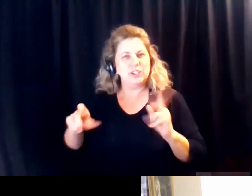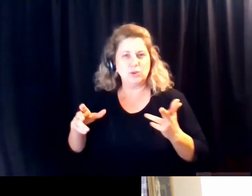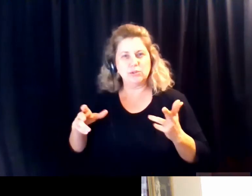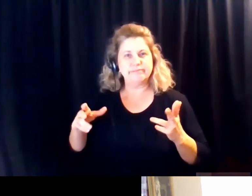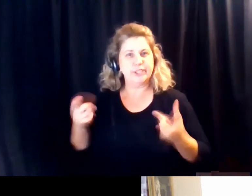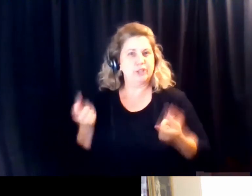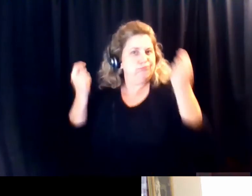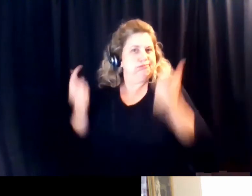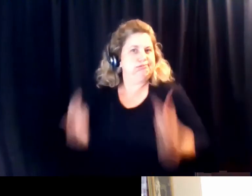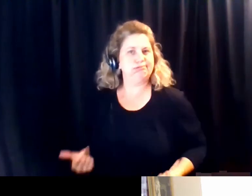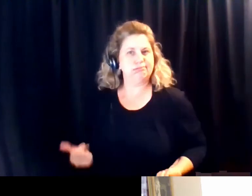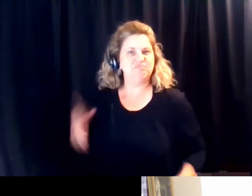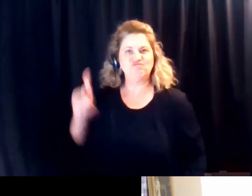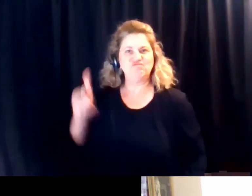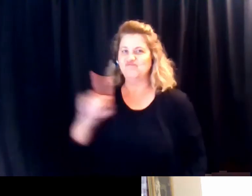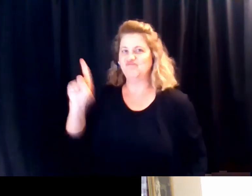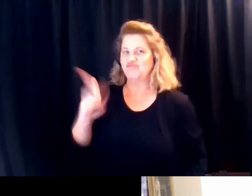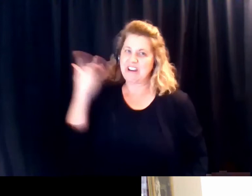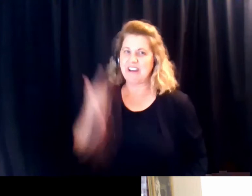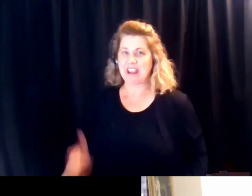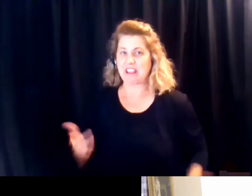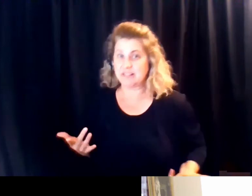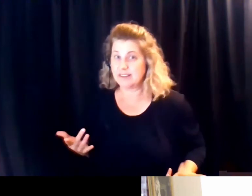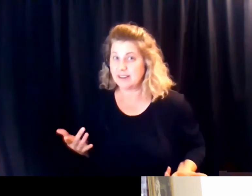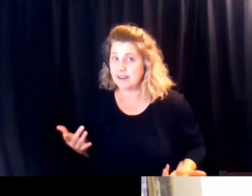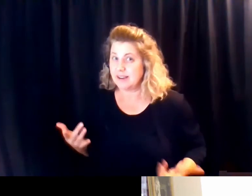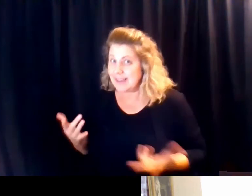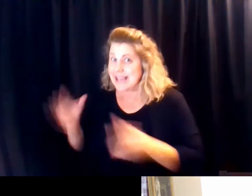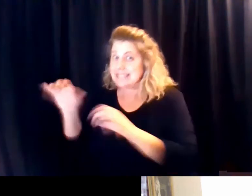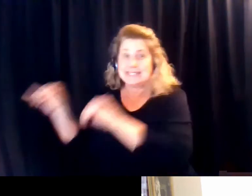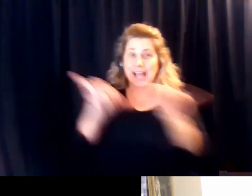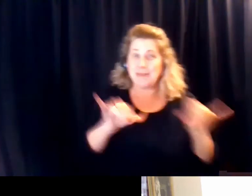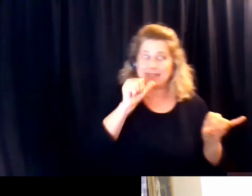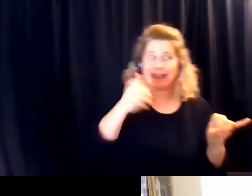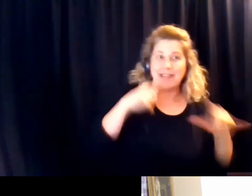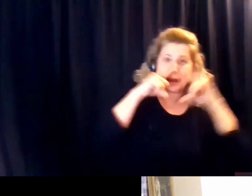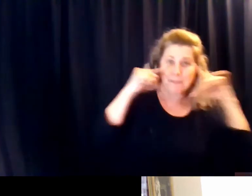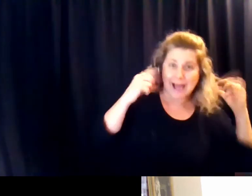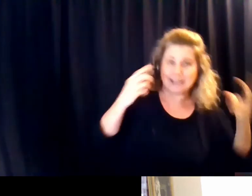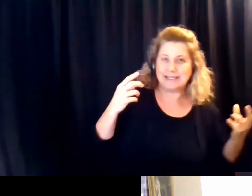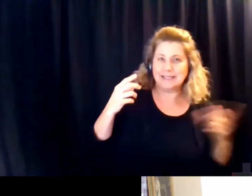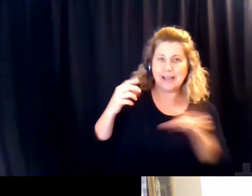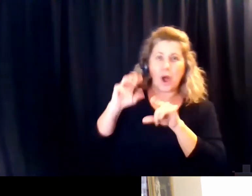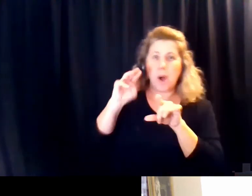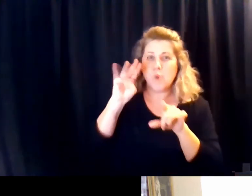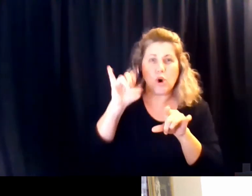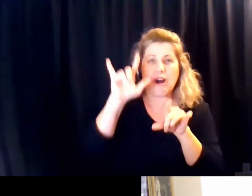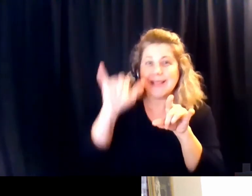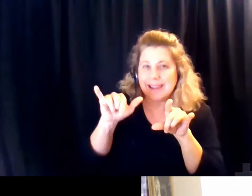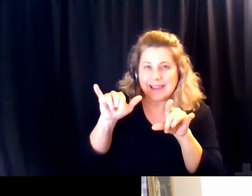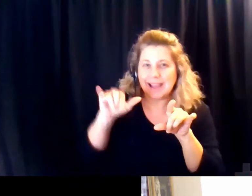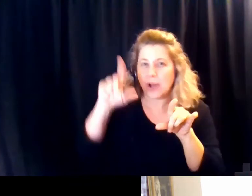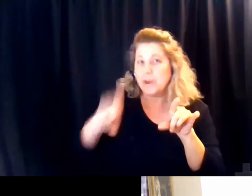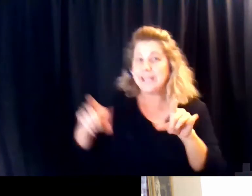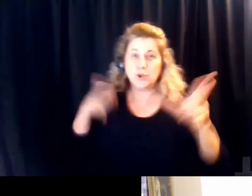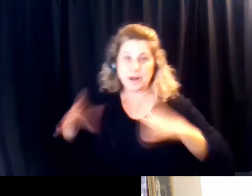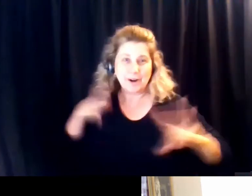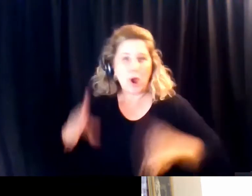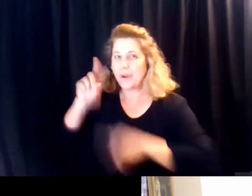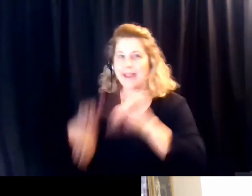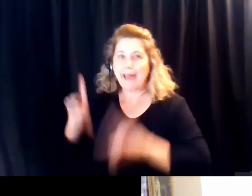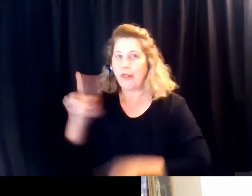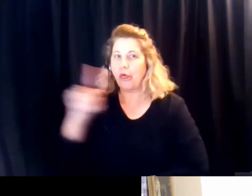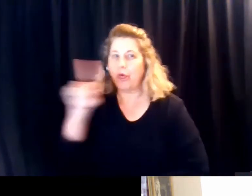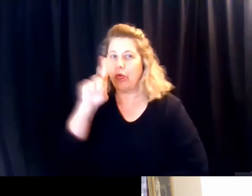Judith Heumann: That it is not a right to have health insurance. I'm hoping now that people really see we have to have a right to have health insurance. It needs to be affordable.